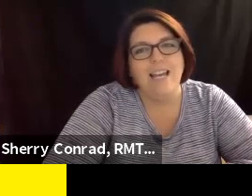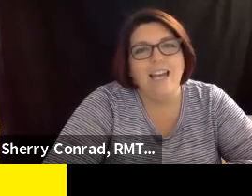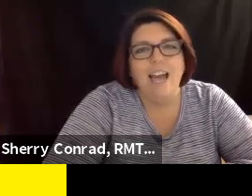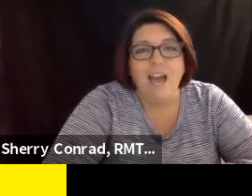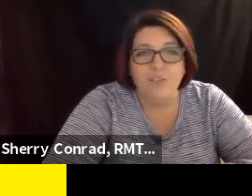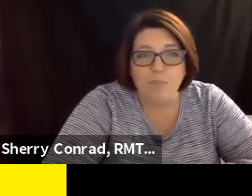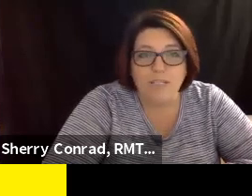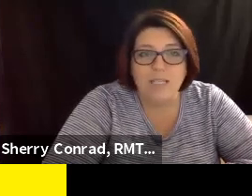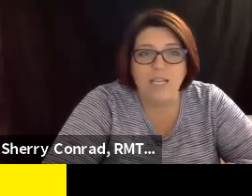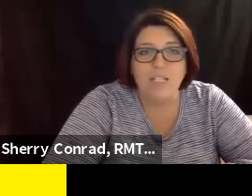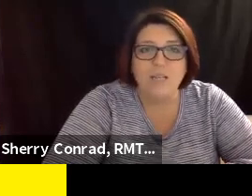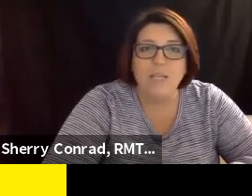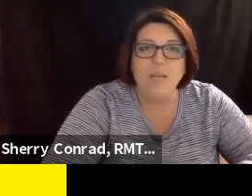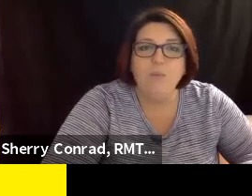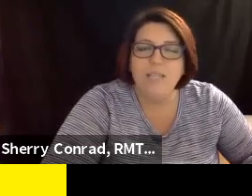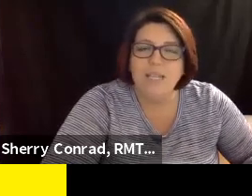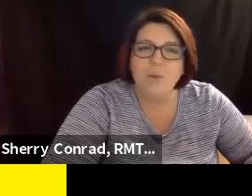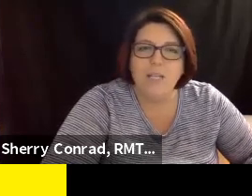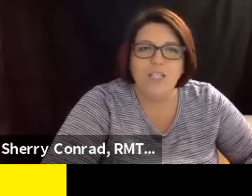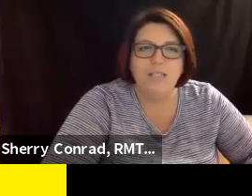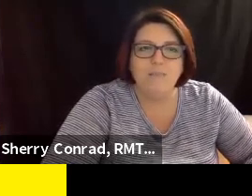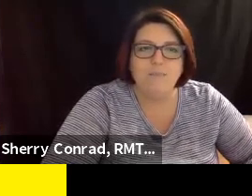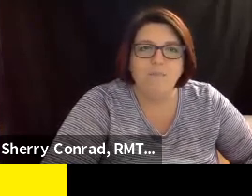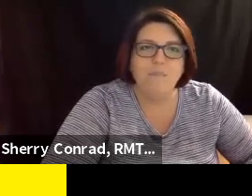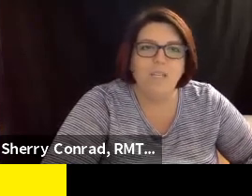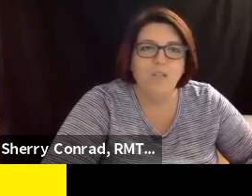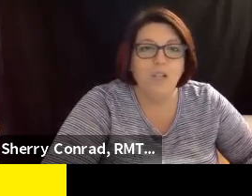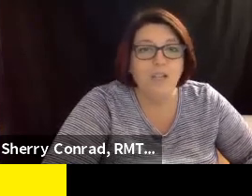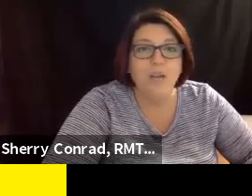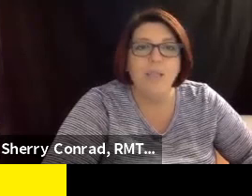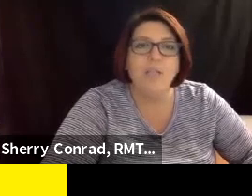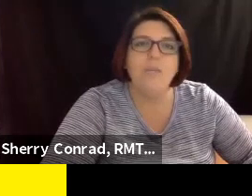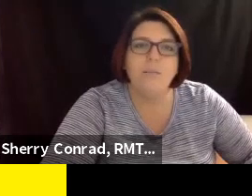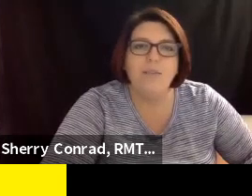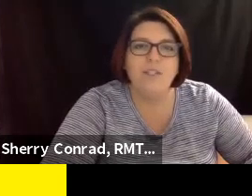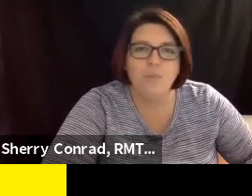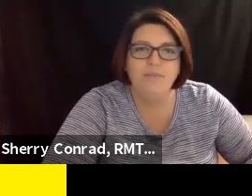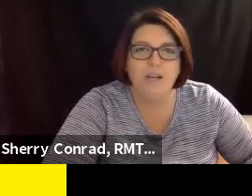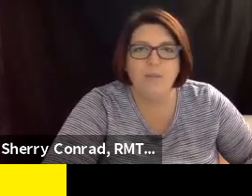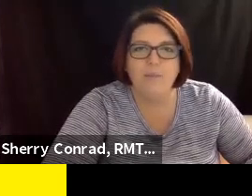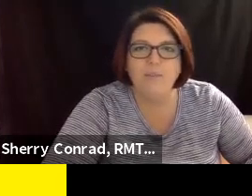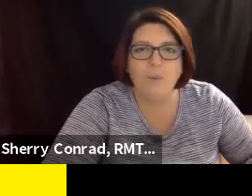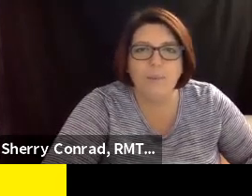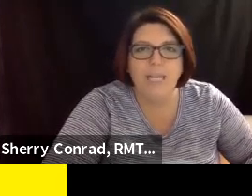After the presentation is complete we will take questions. You should all know a little bit about the zoom environment before we begin.